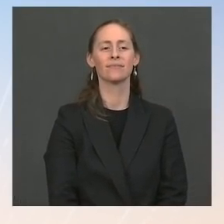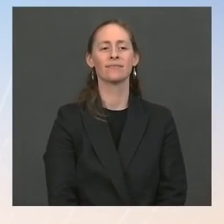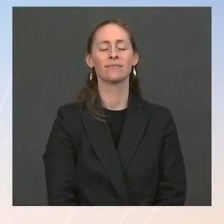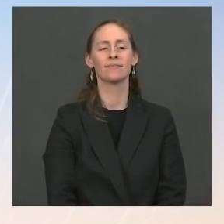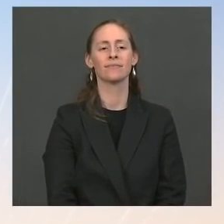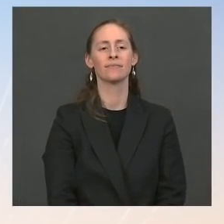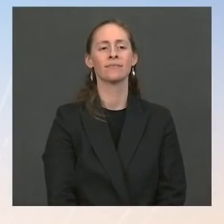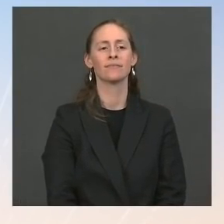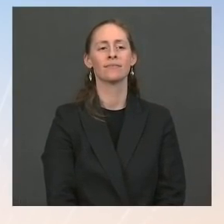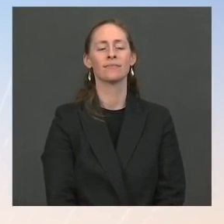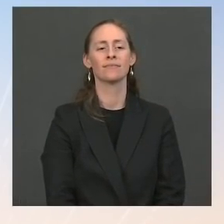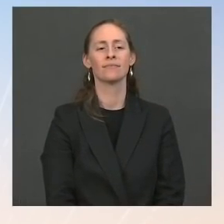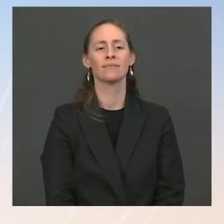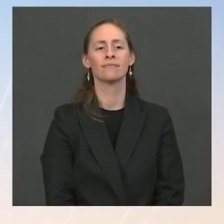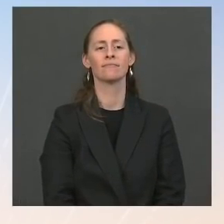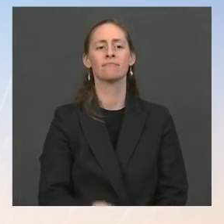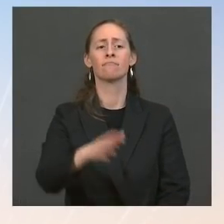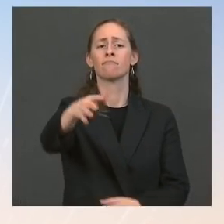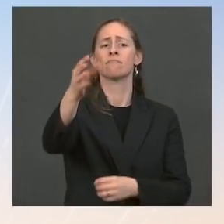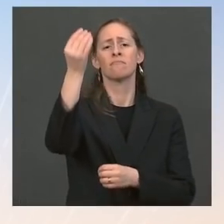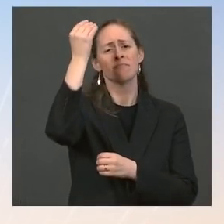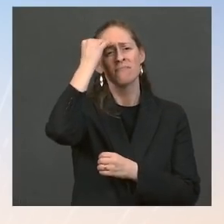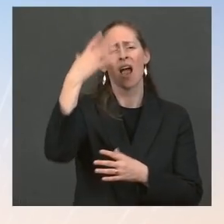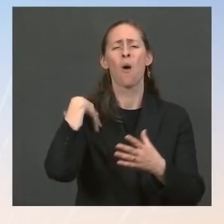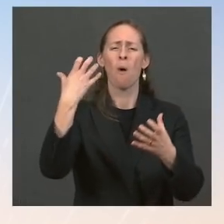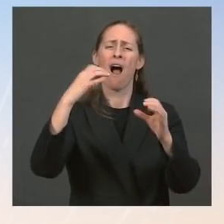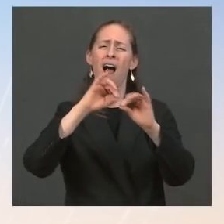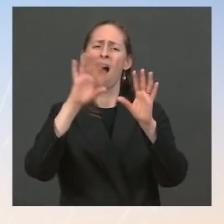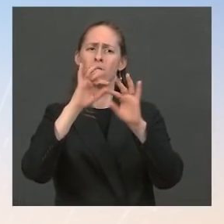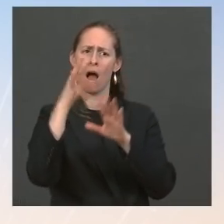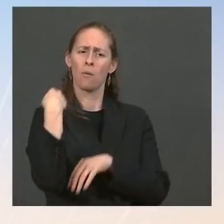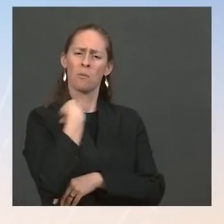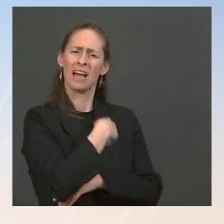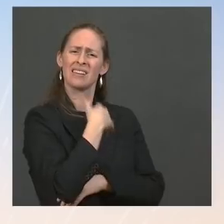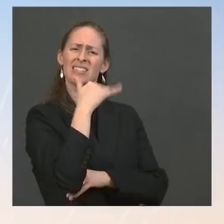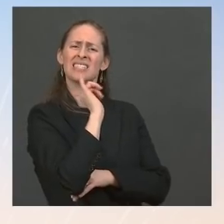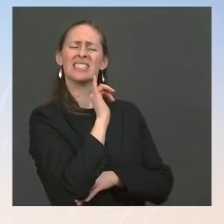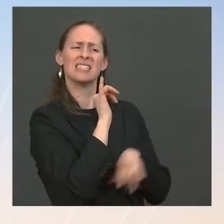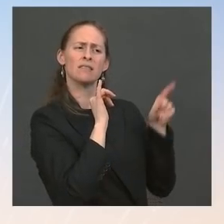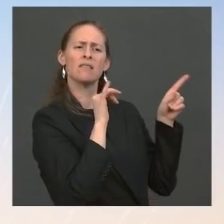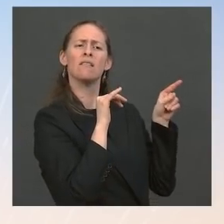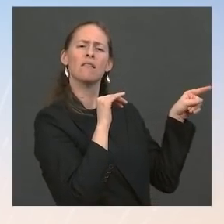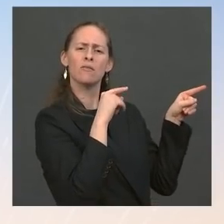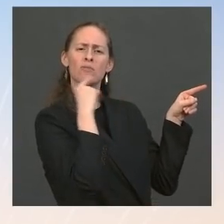and encouraging them directly to use its influence to press the Lukashenko regime to cease its callous